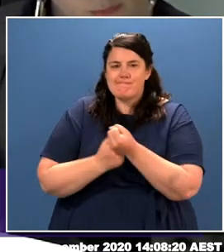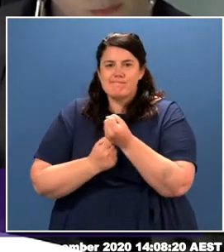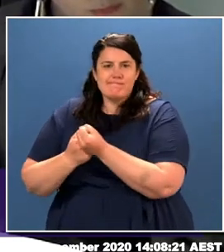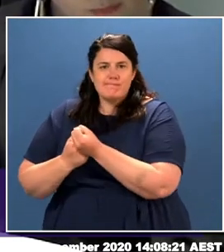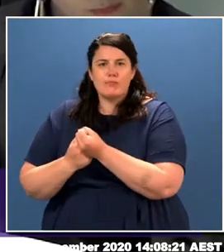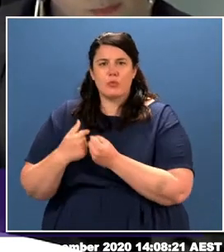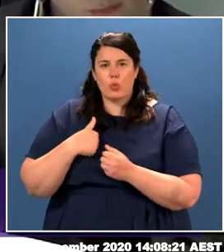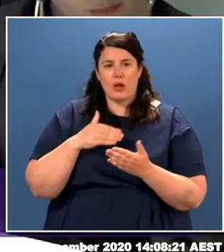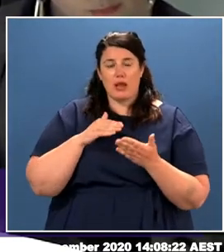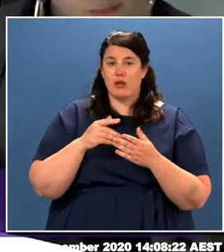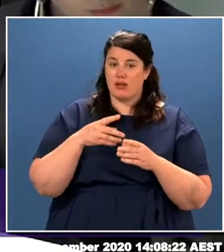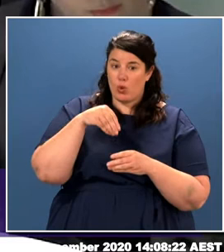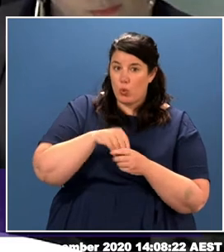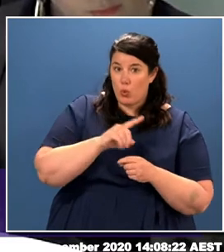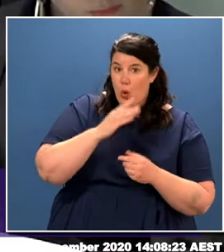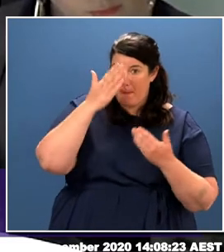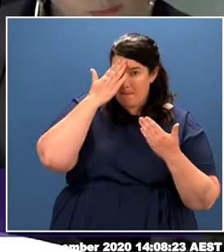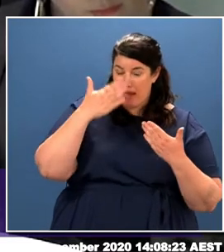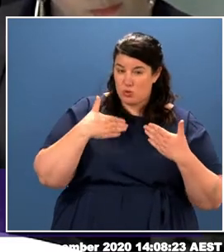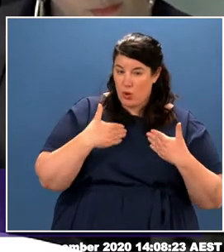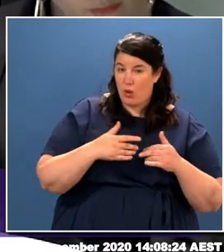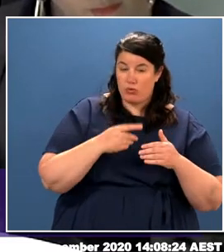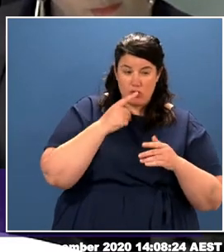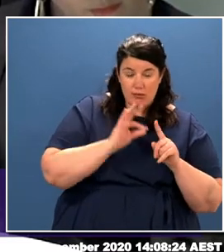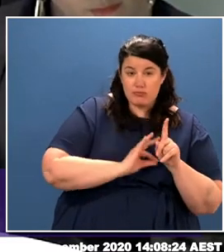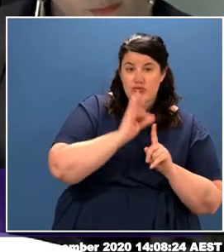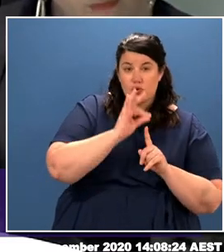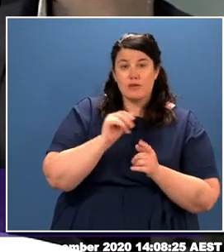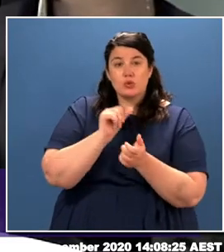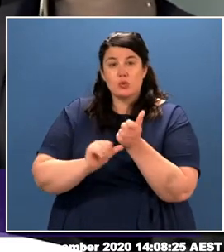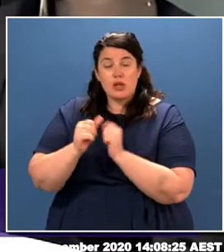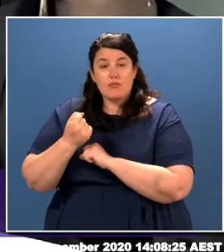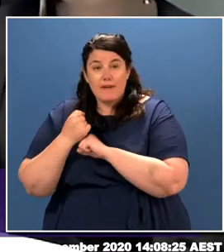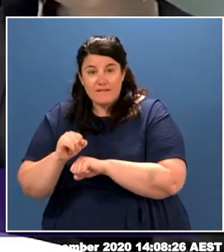across mental health, suicide prevention, palliative care, ageing